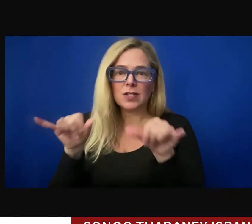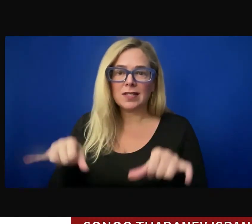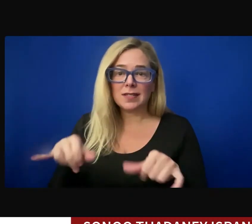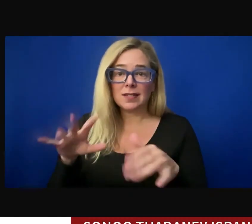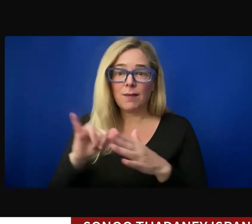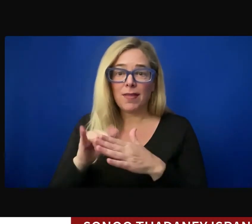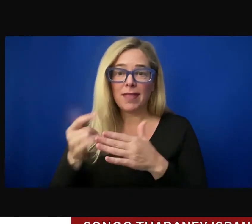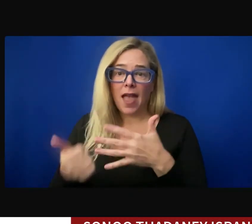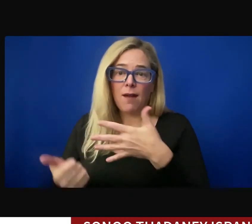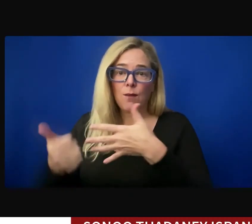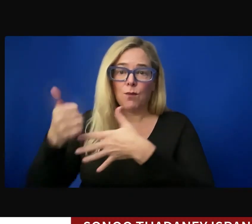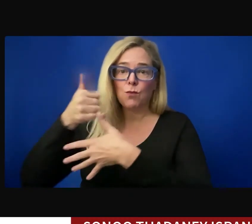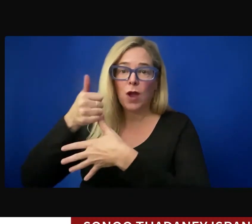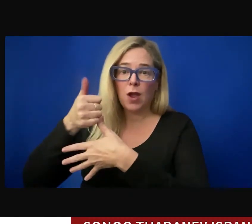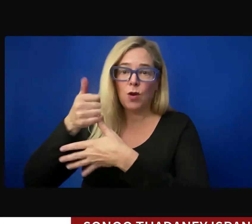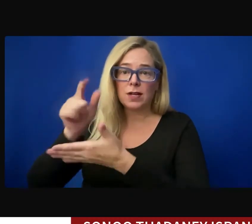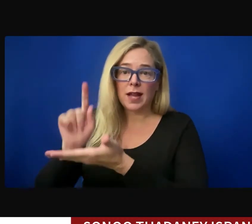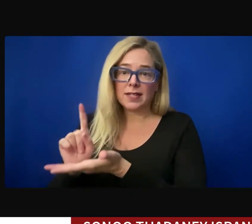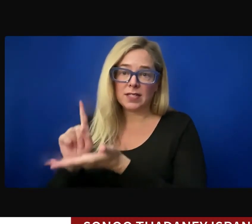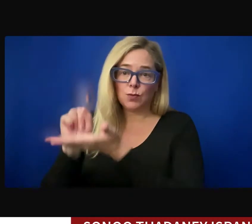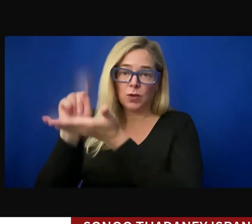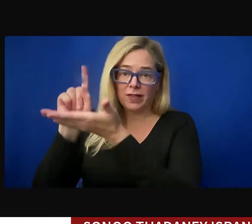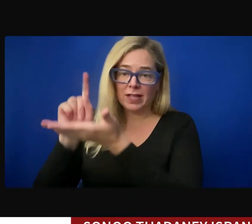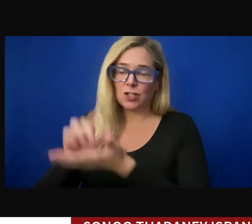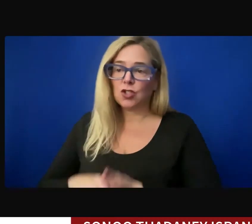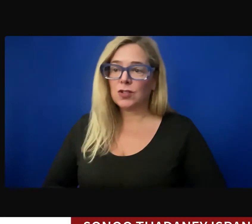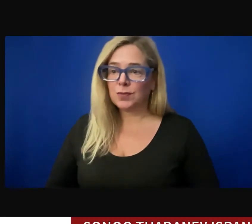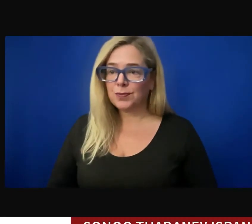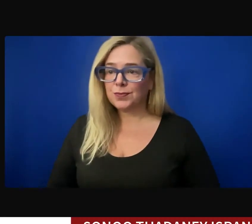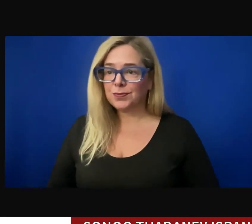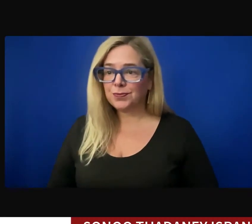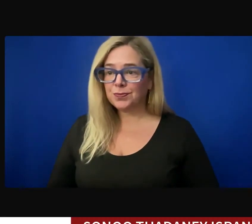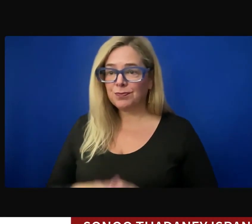My physical description is that I'm a South Asian woman on the right side of